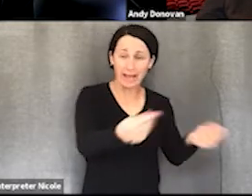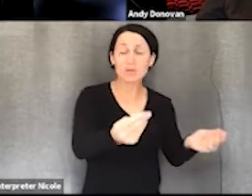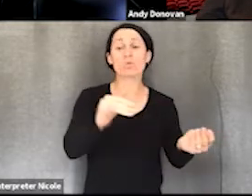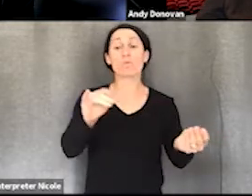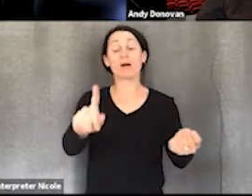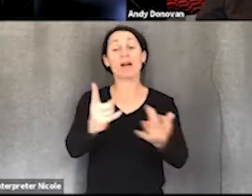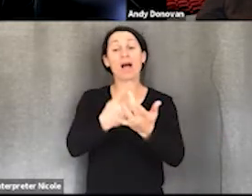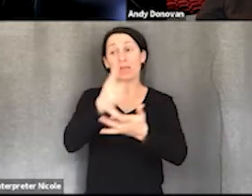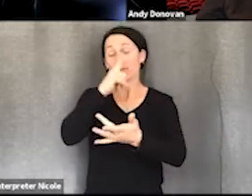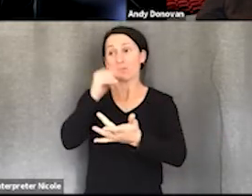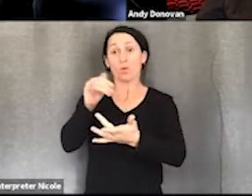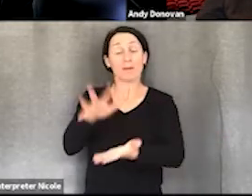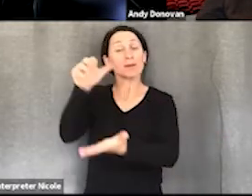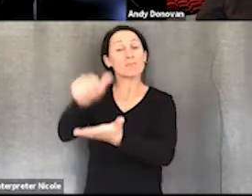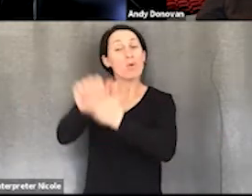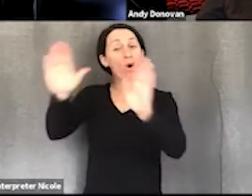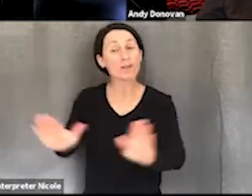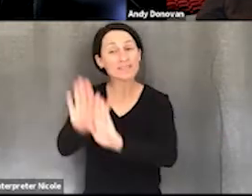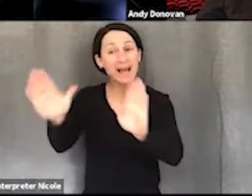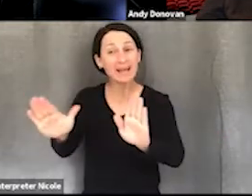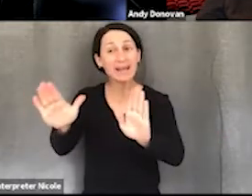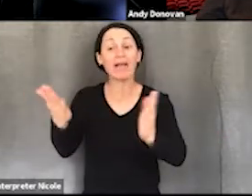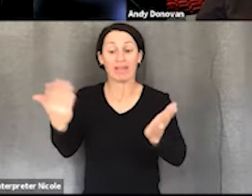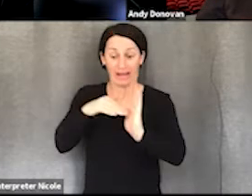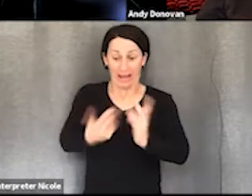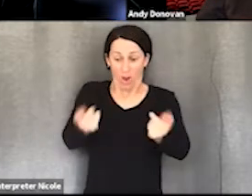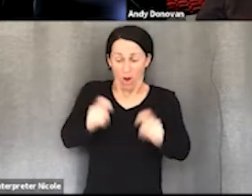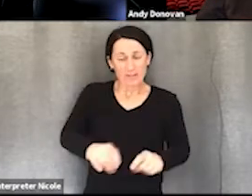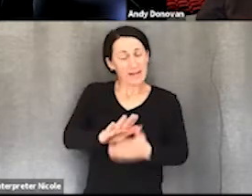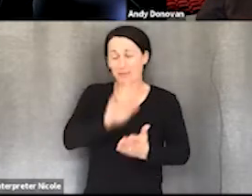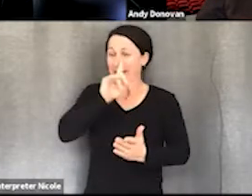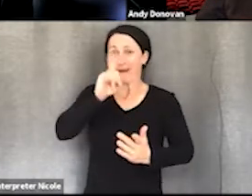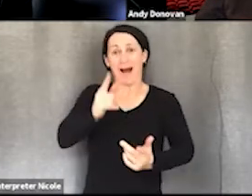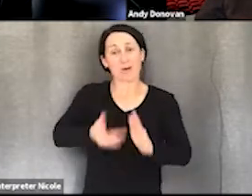might have been affected by cancellations and so they might have lost money in another sector, so are